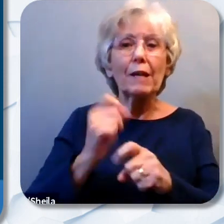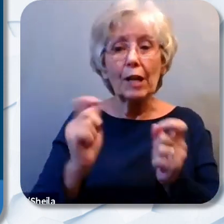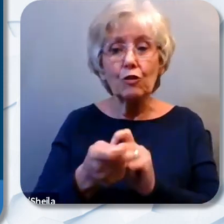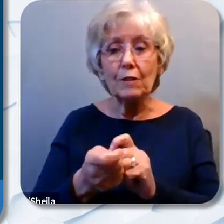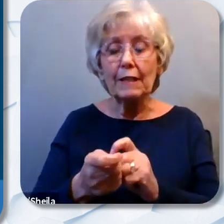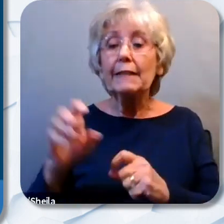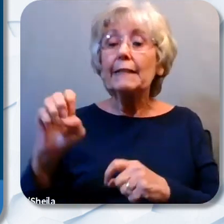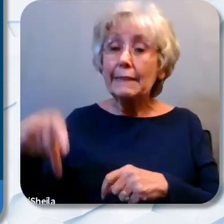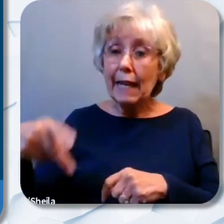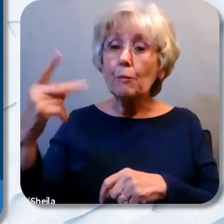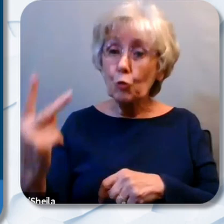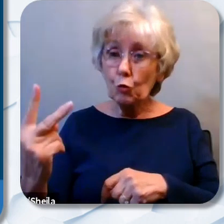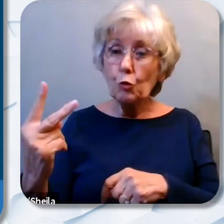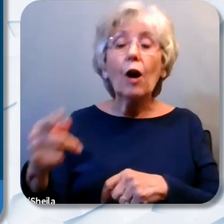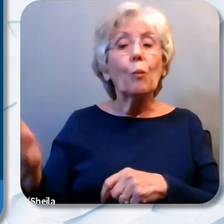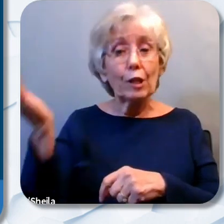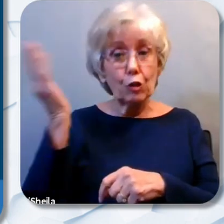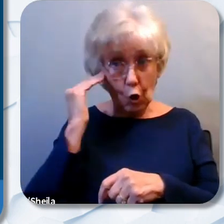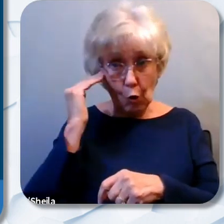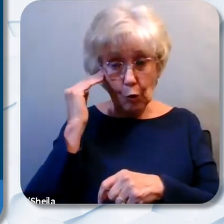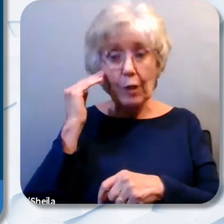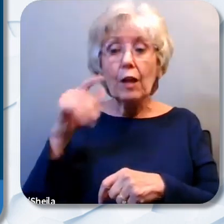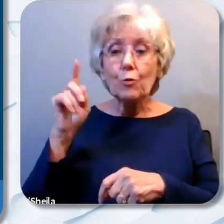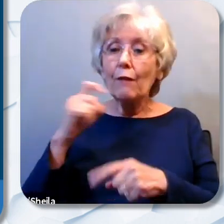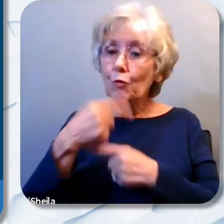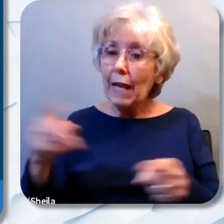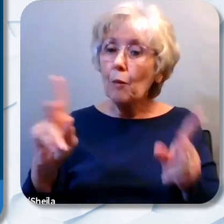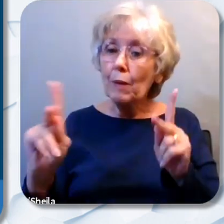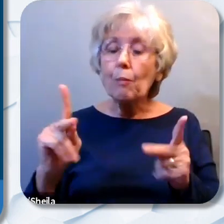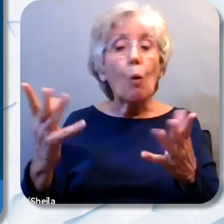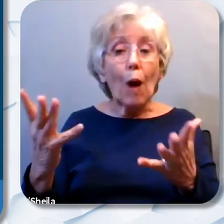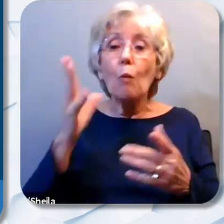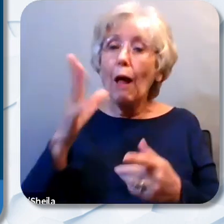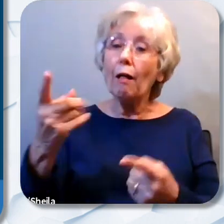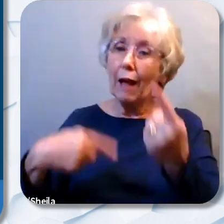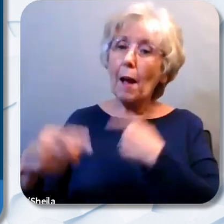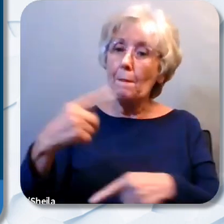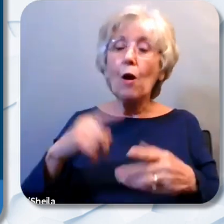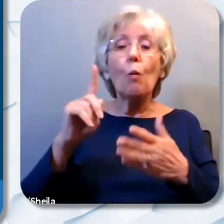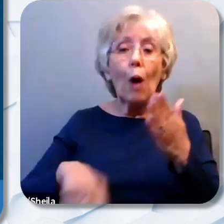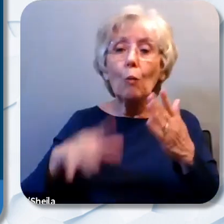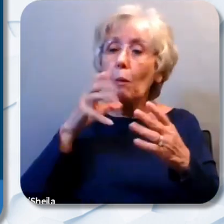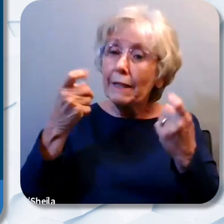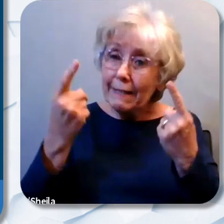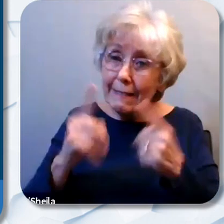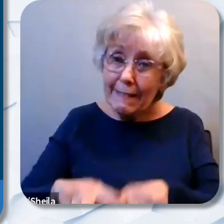two you know we know what you have to tell people what is coming what is different, this next step